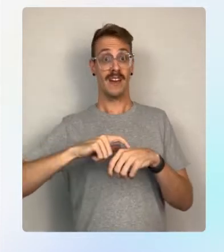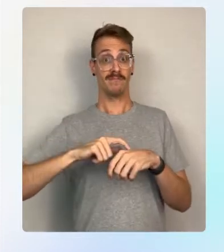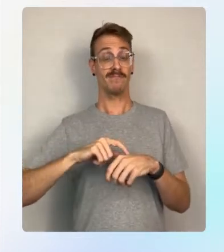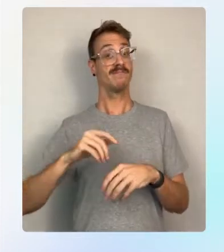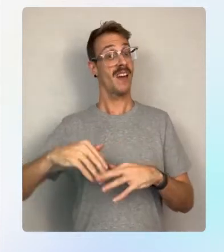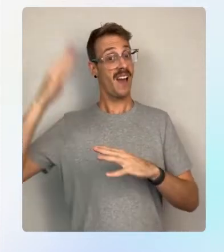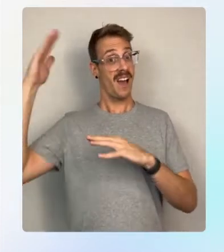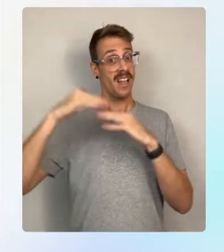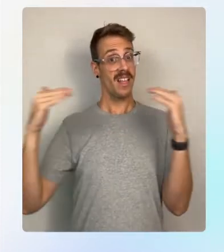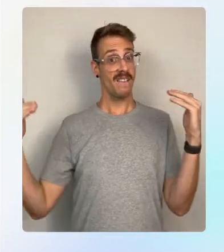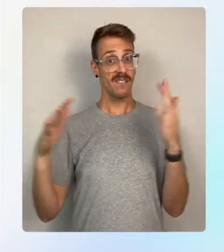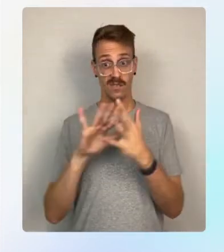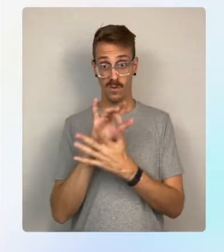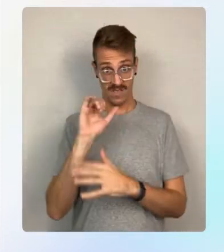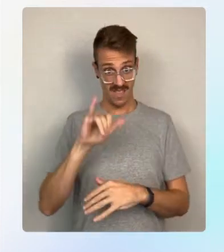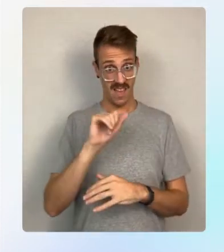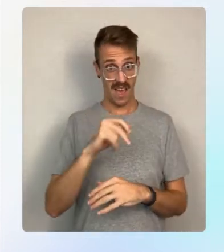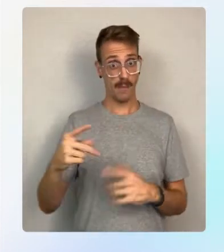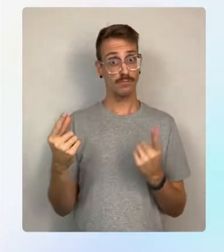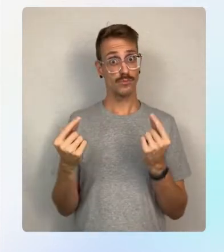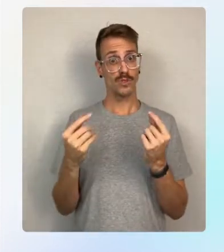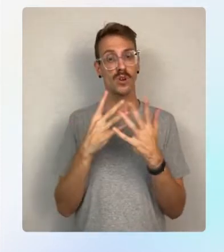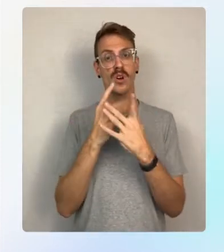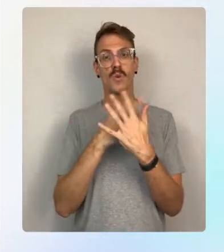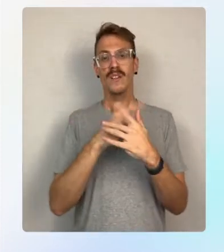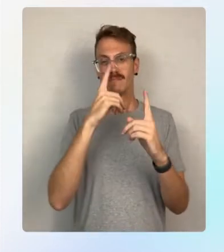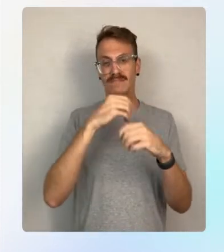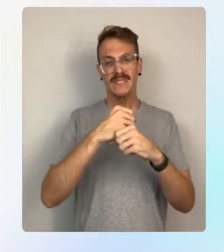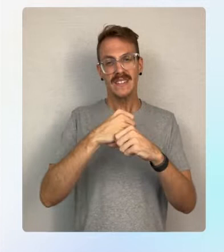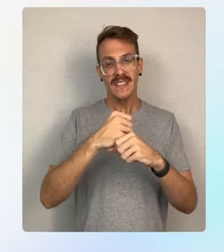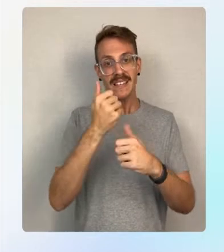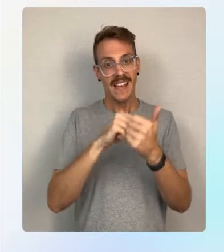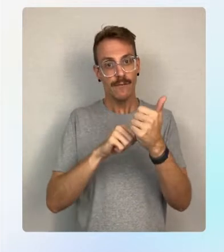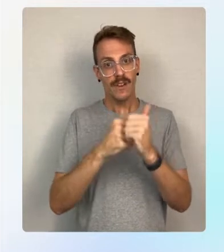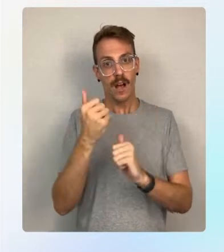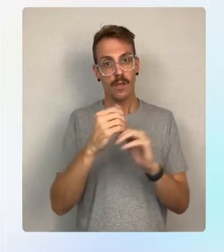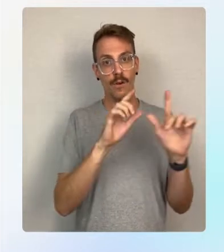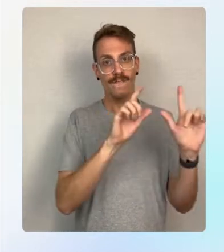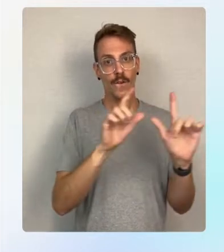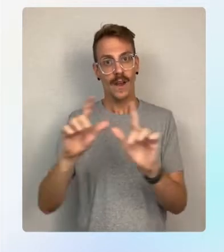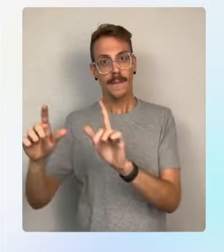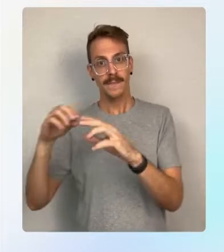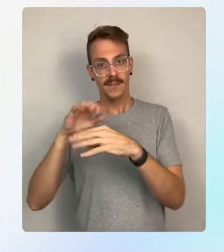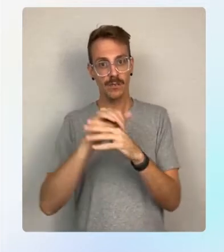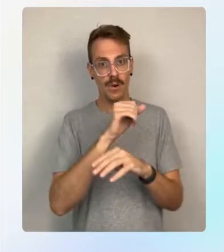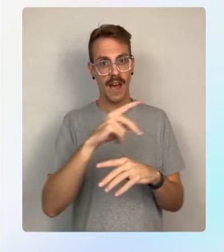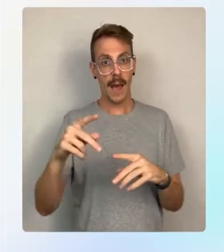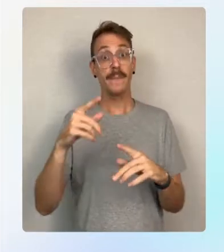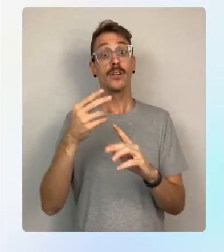At a high level, what Application SpaceWarp does is synthesize every other frame for your application